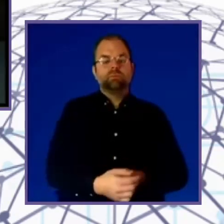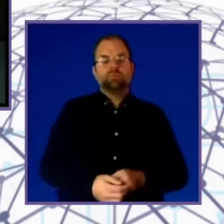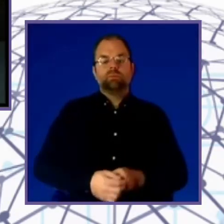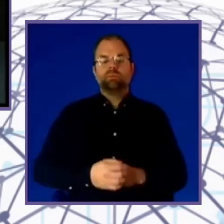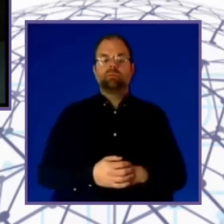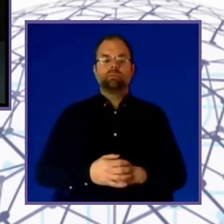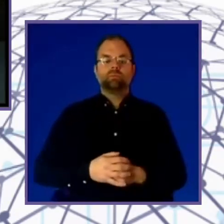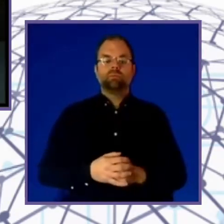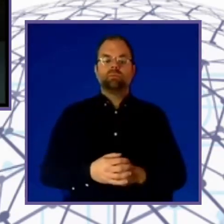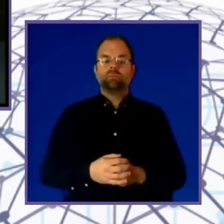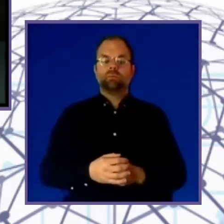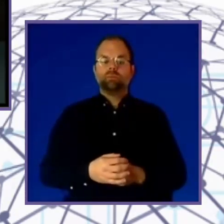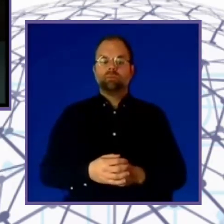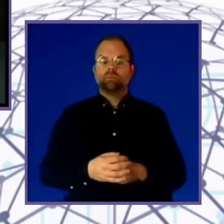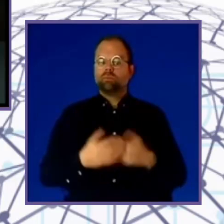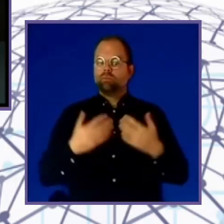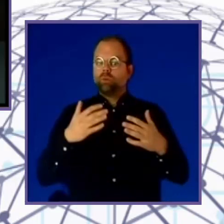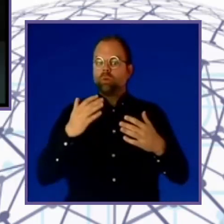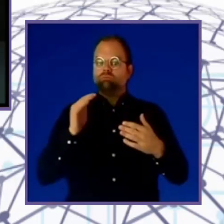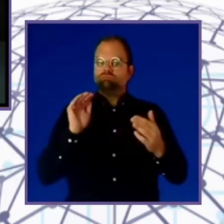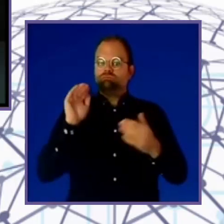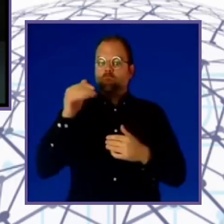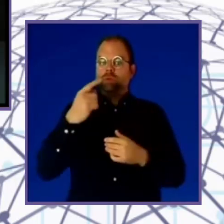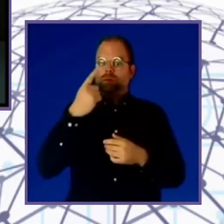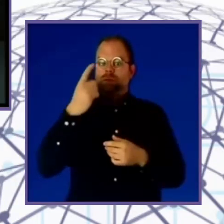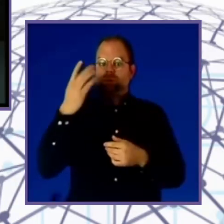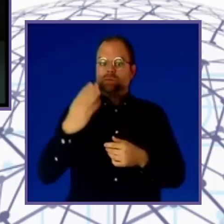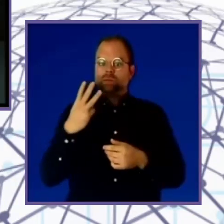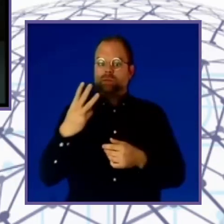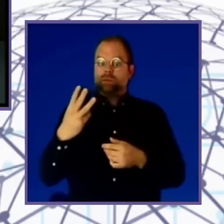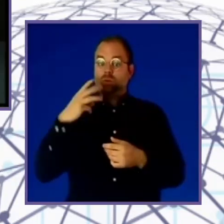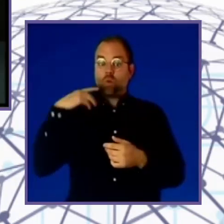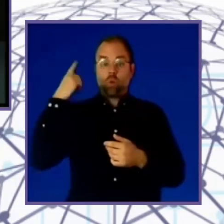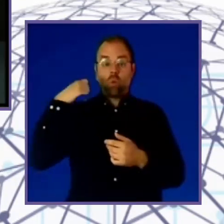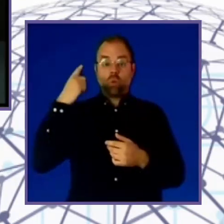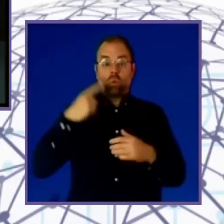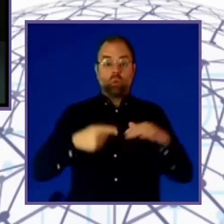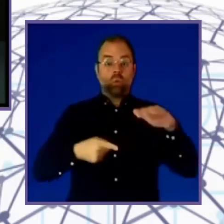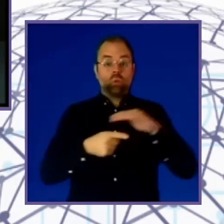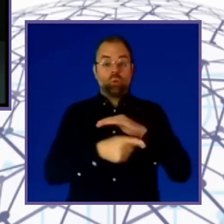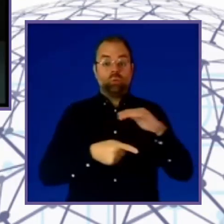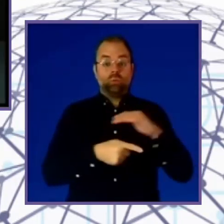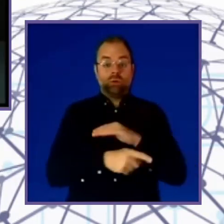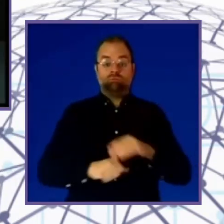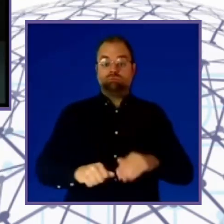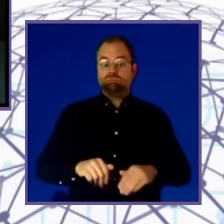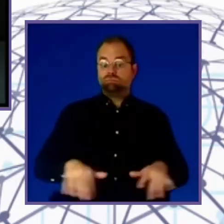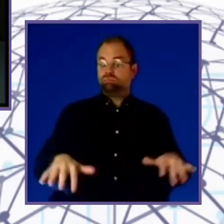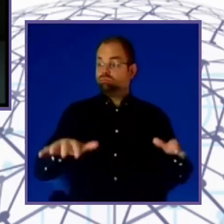now one of the greatest predictors of poverty in the UK. I mentioned what was happening in Chelsea